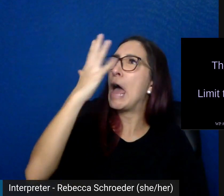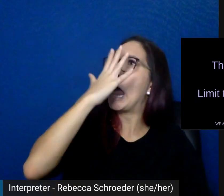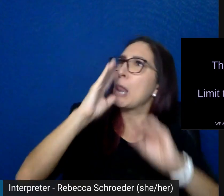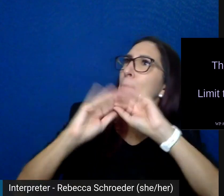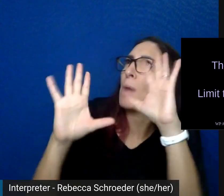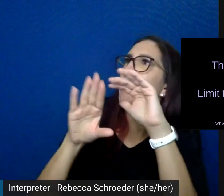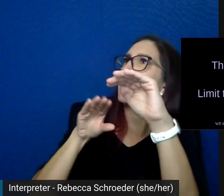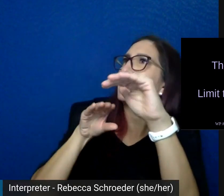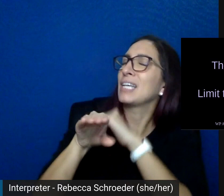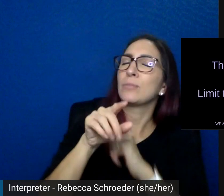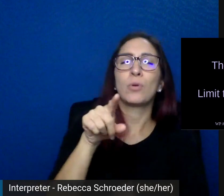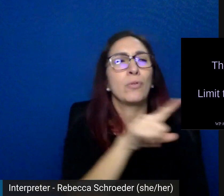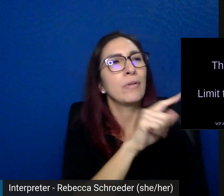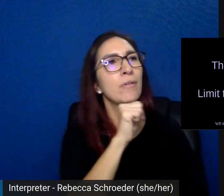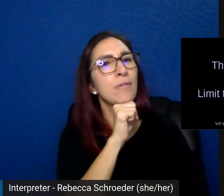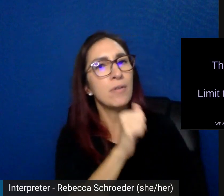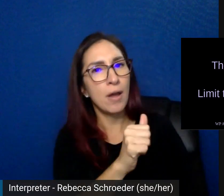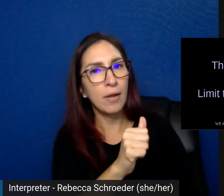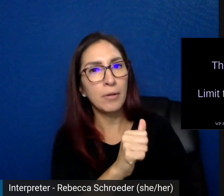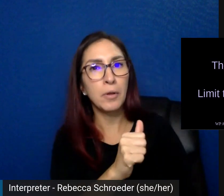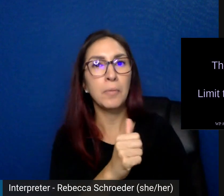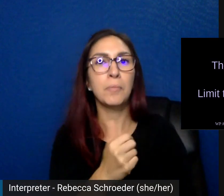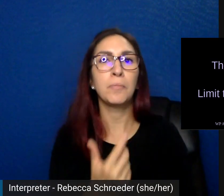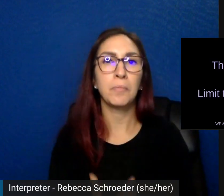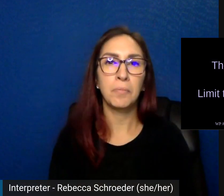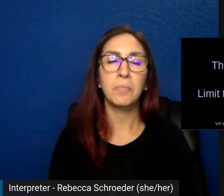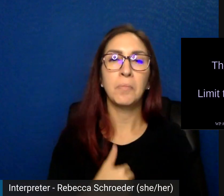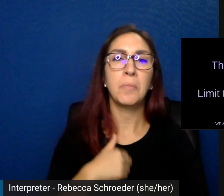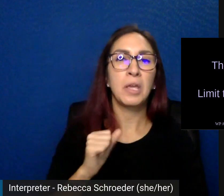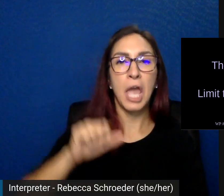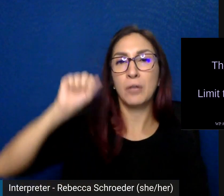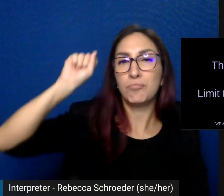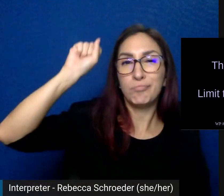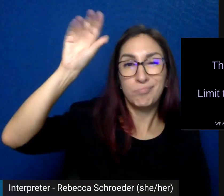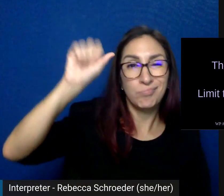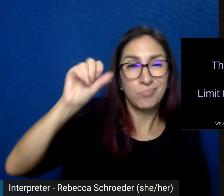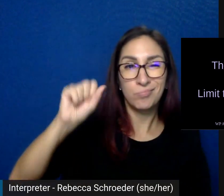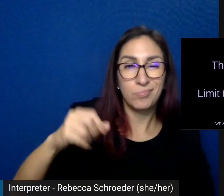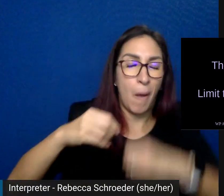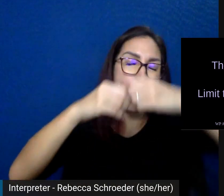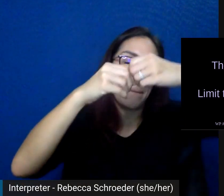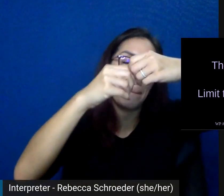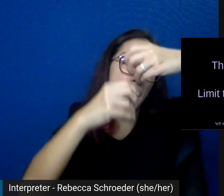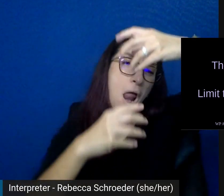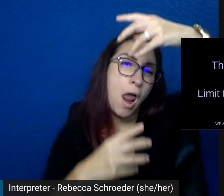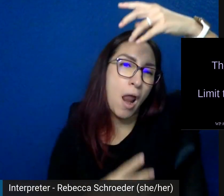You're probably hoping that I can just list off a number of different fonts for you to choose with themes to choose or whatever.